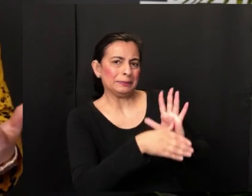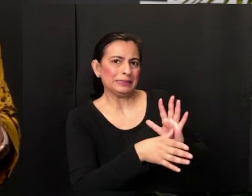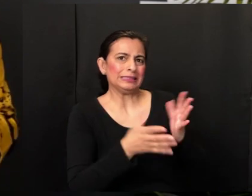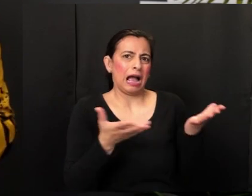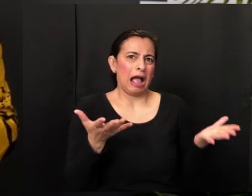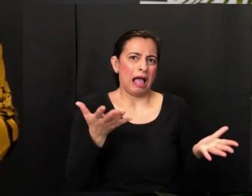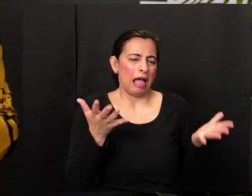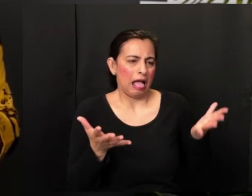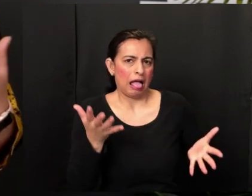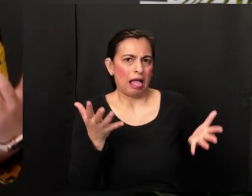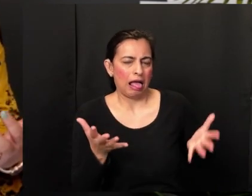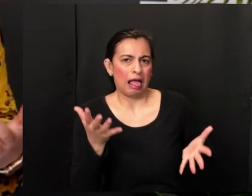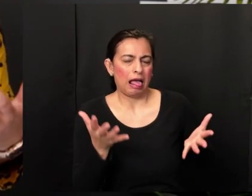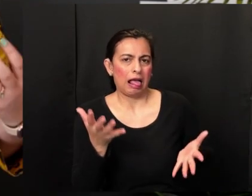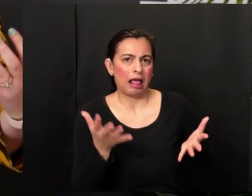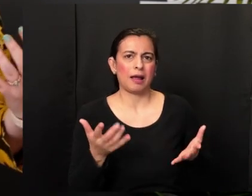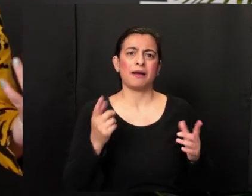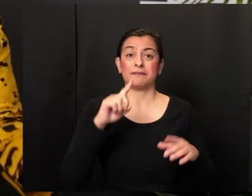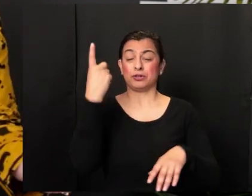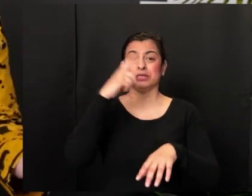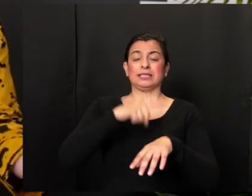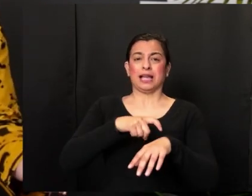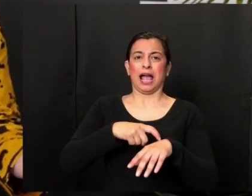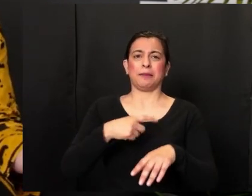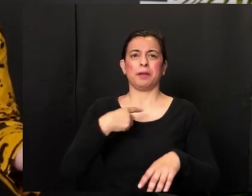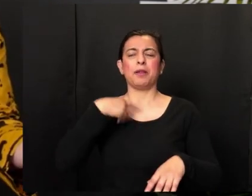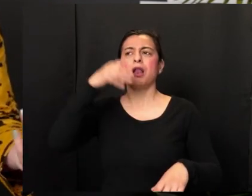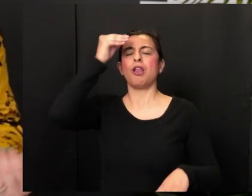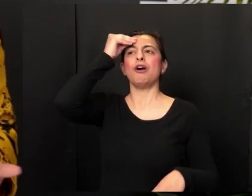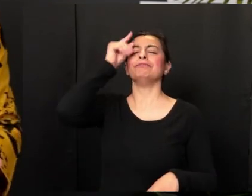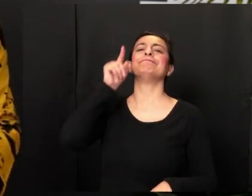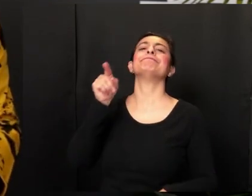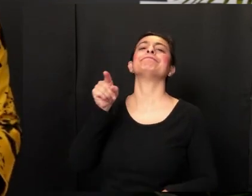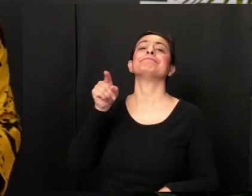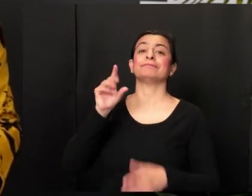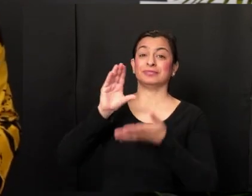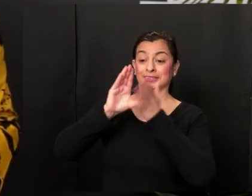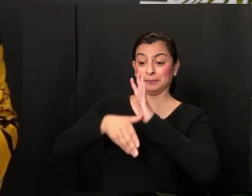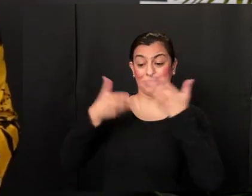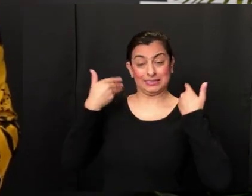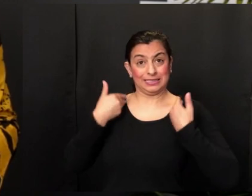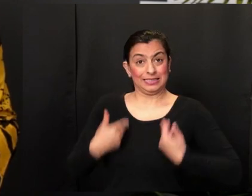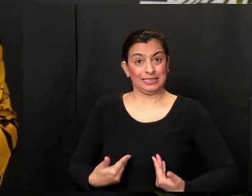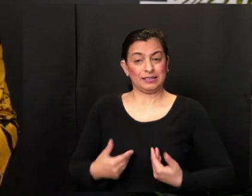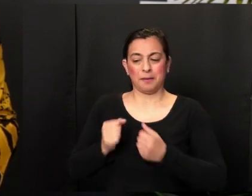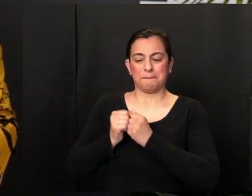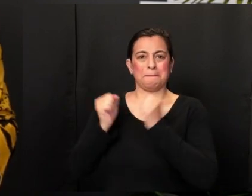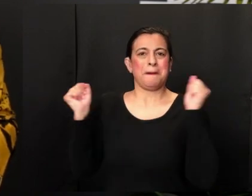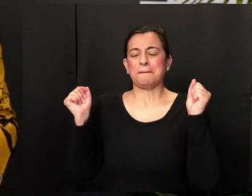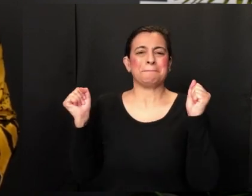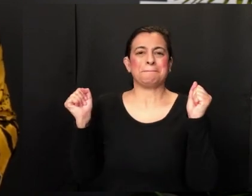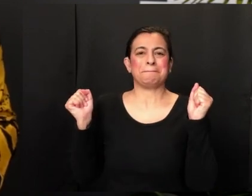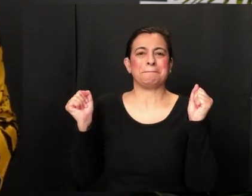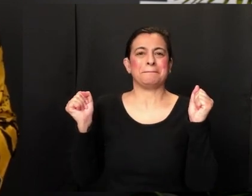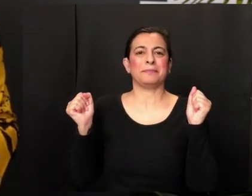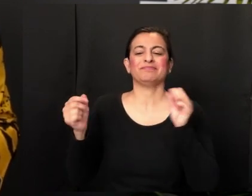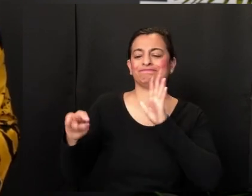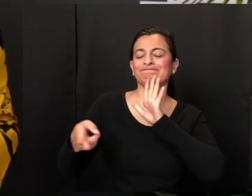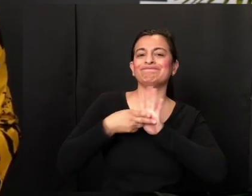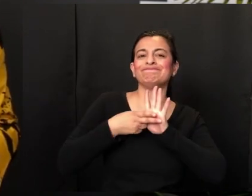that sometimes disclosing my disability meant that I was going to be rejected before I even began.